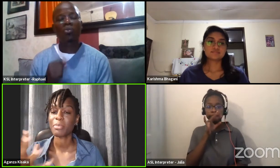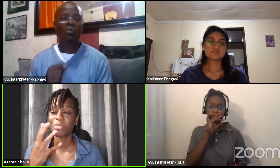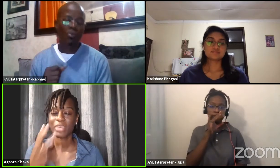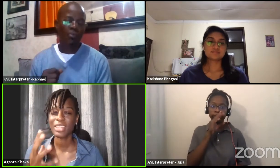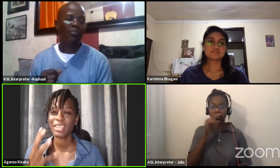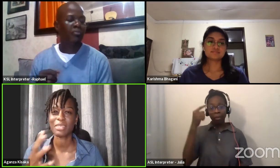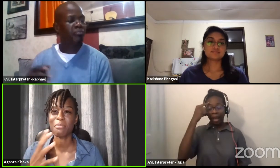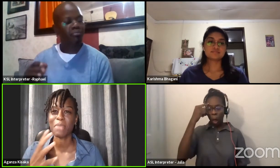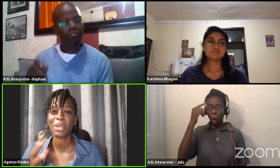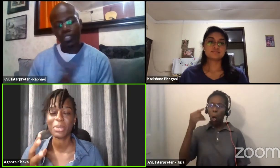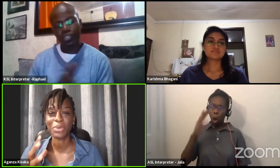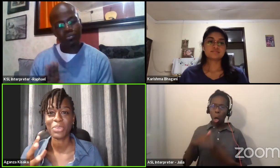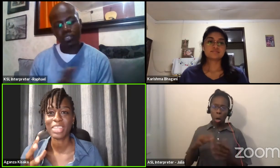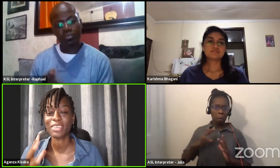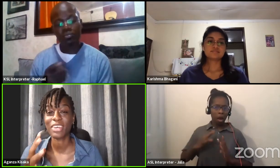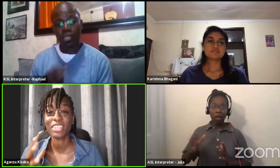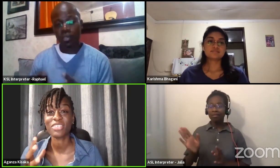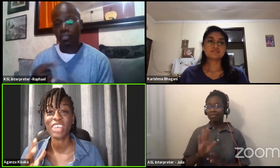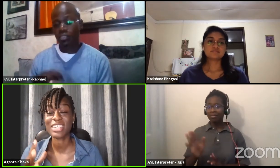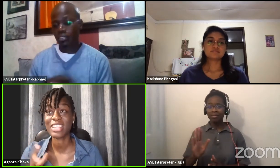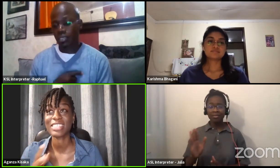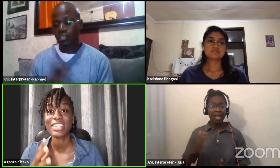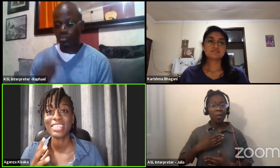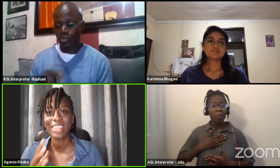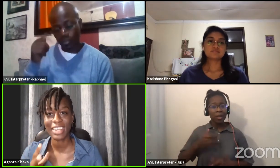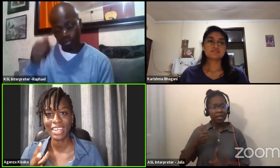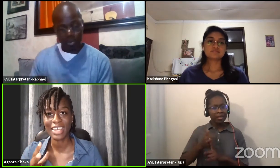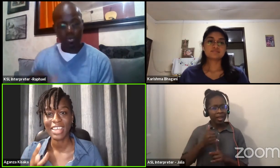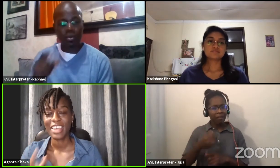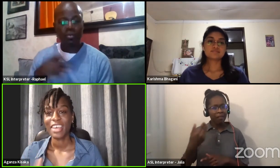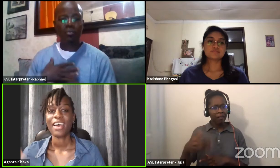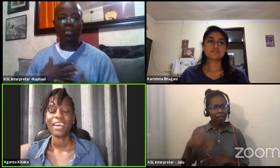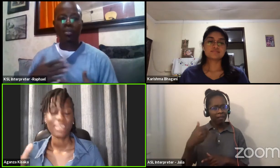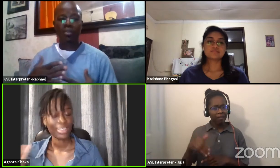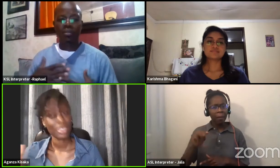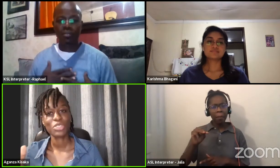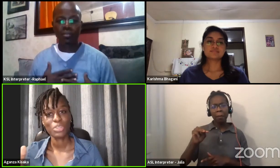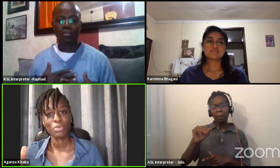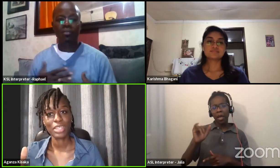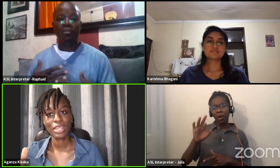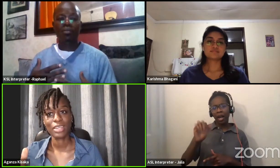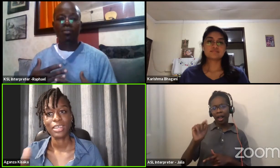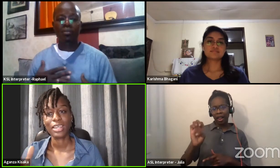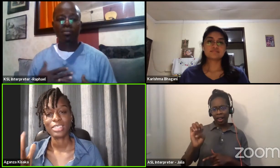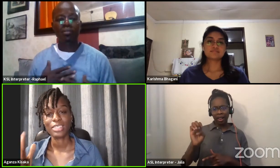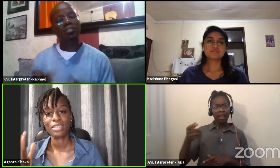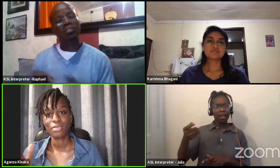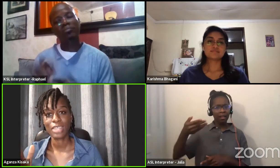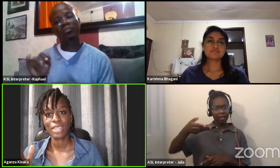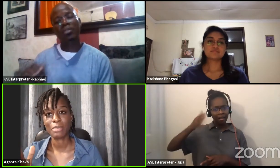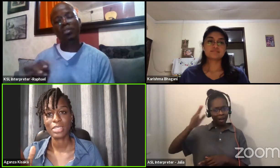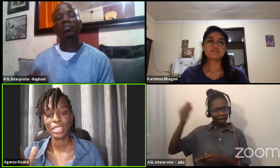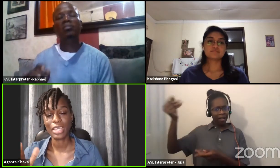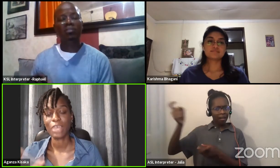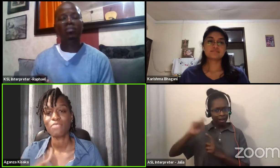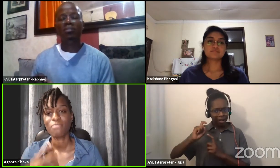But breathing is a miracle that God has granted us daily. And I think we should breathe in at least three times a day